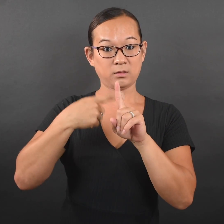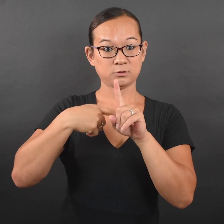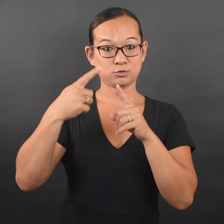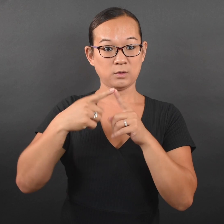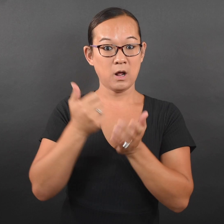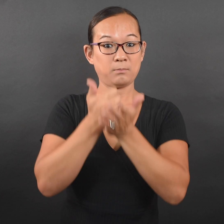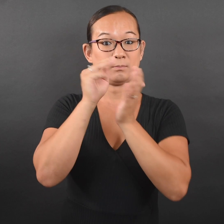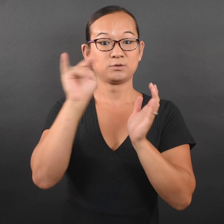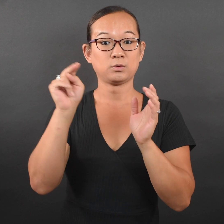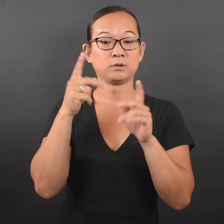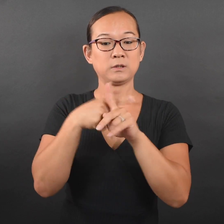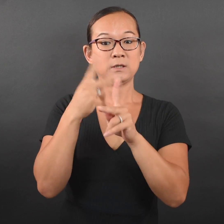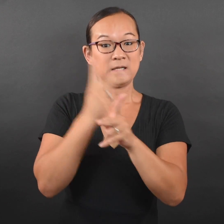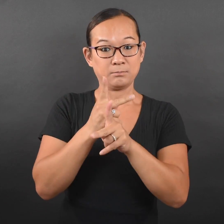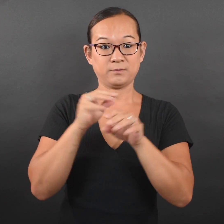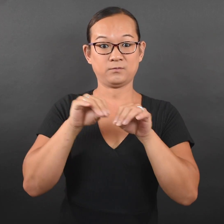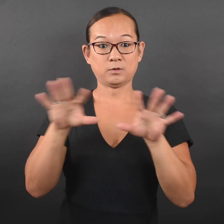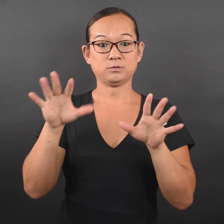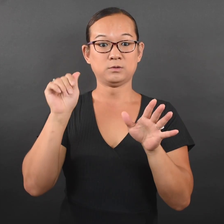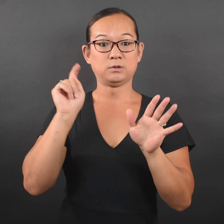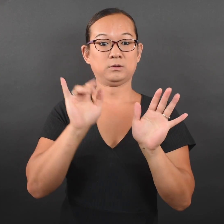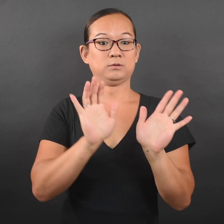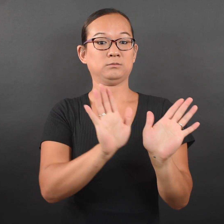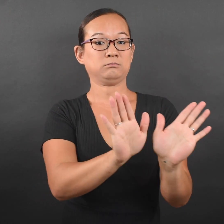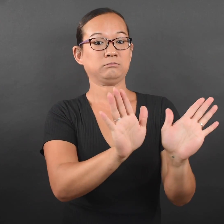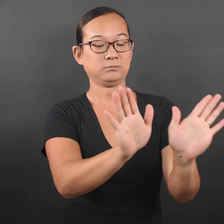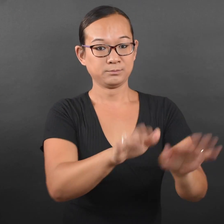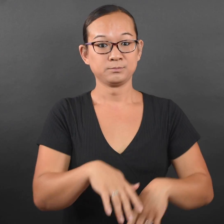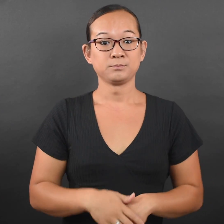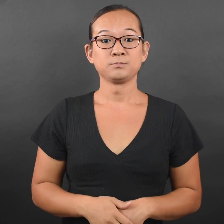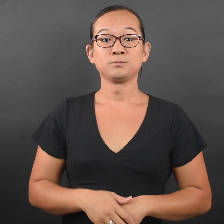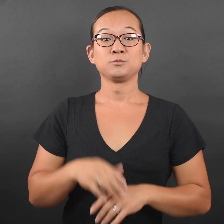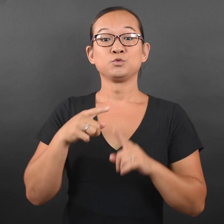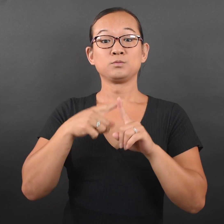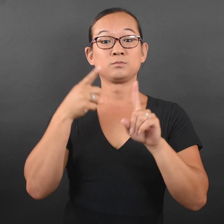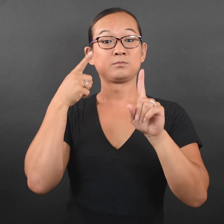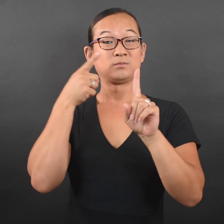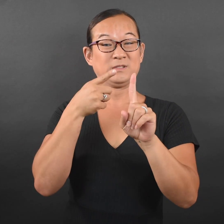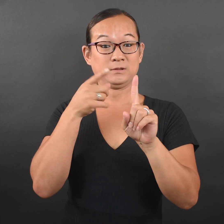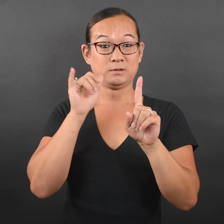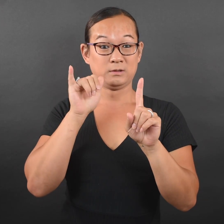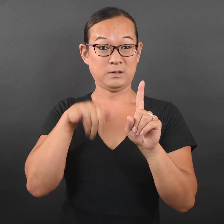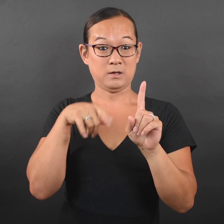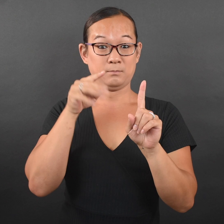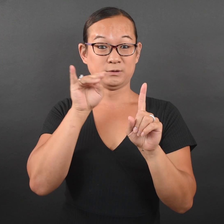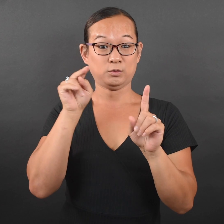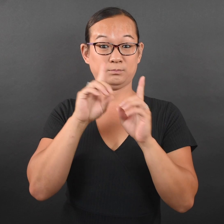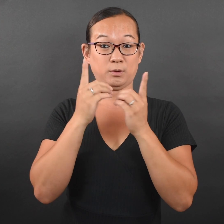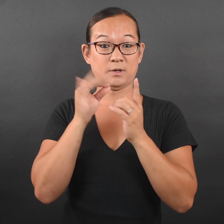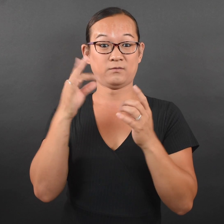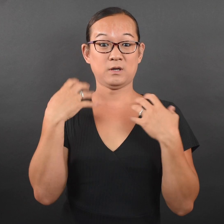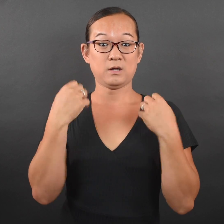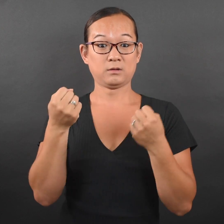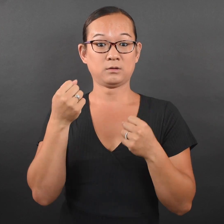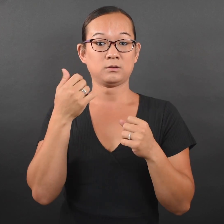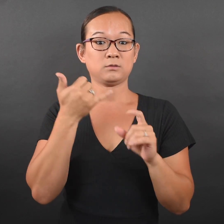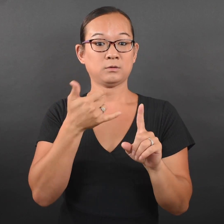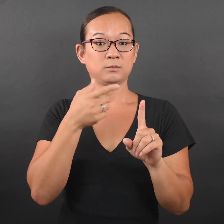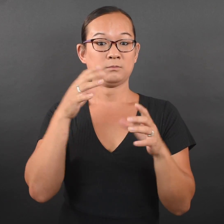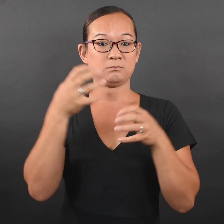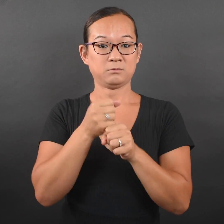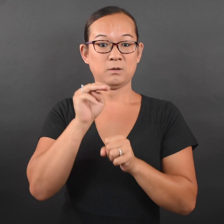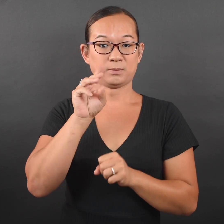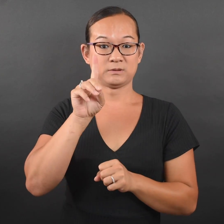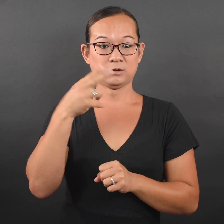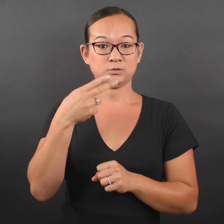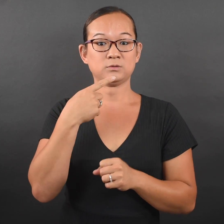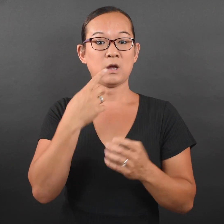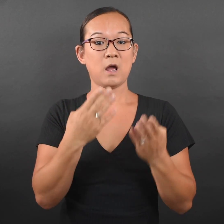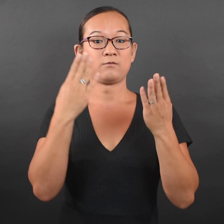the virus at bay. To underscore this point, the Minnesota Department of Health (MDH) is offering